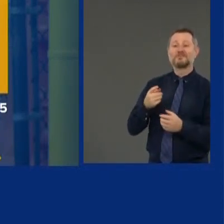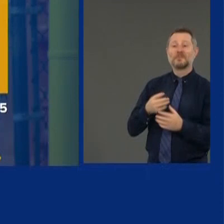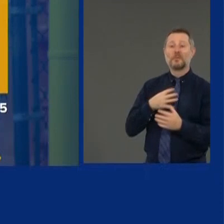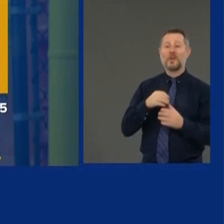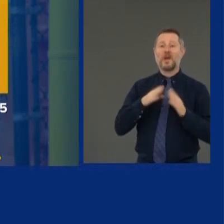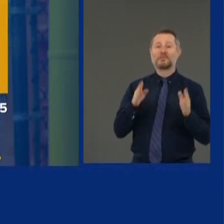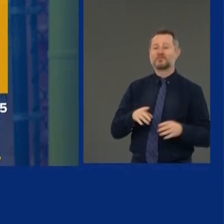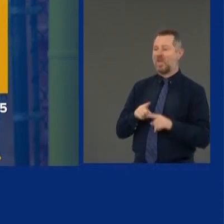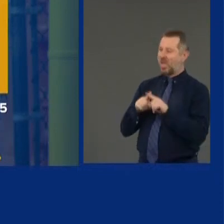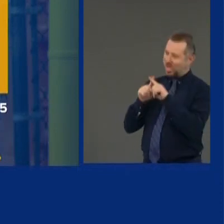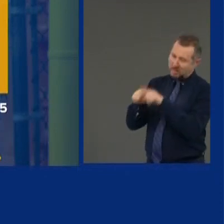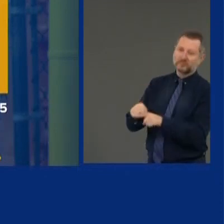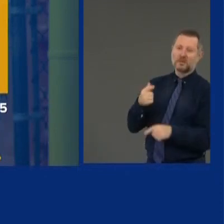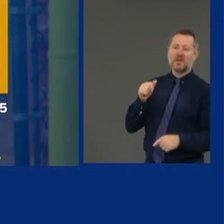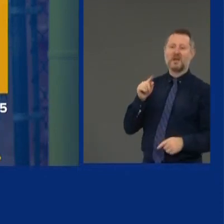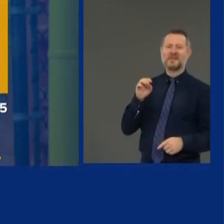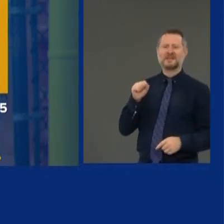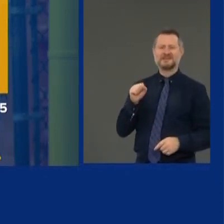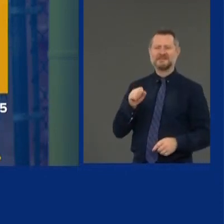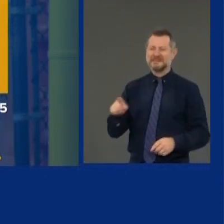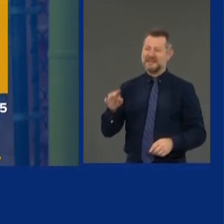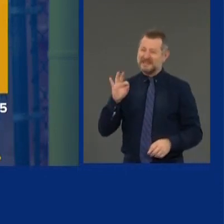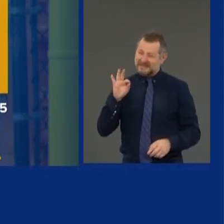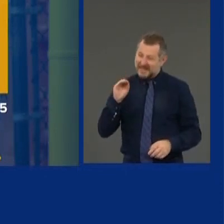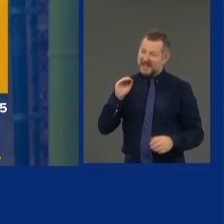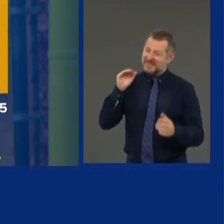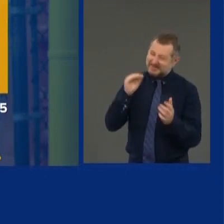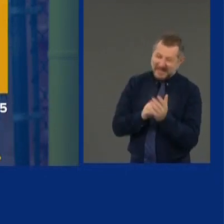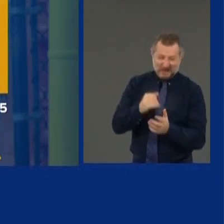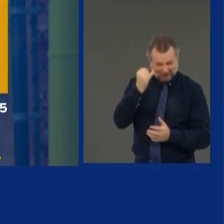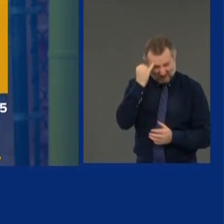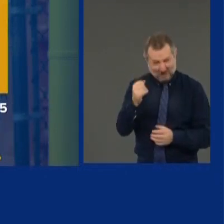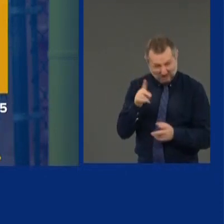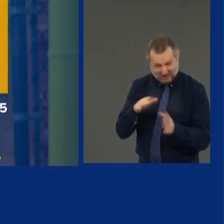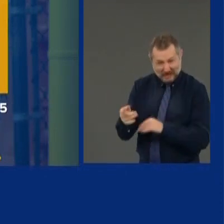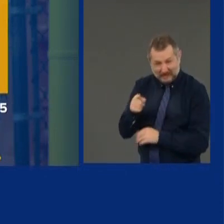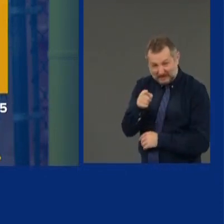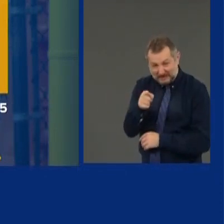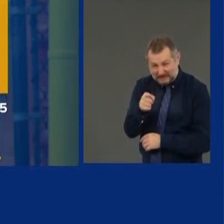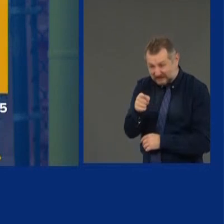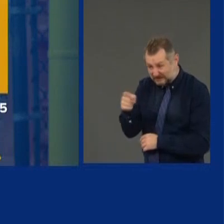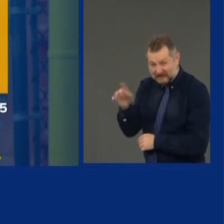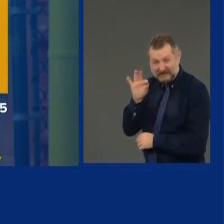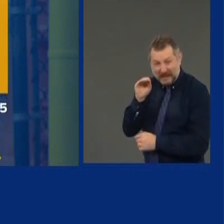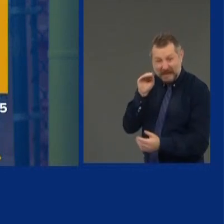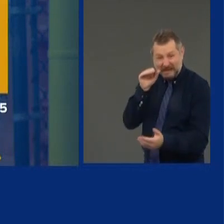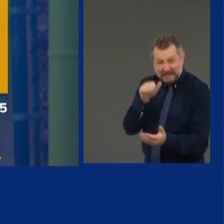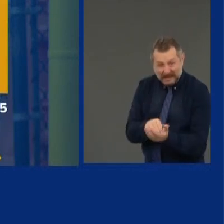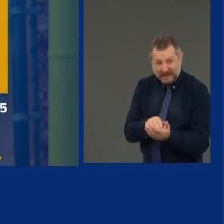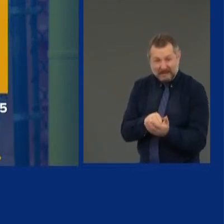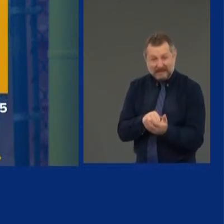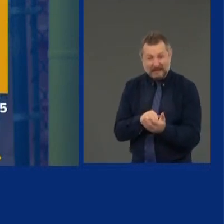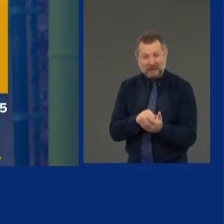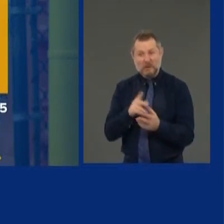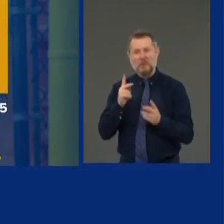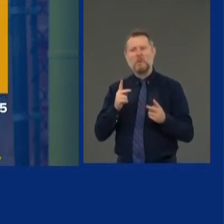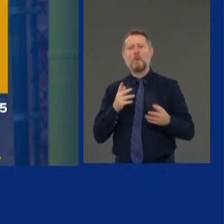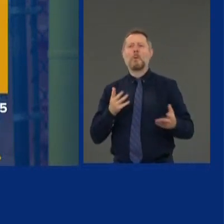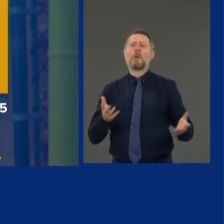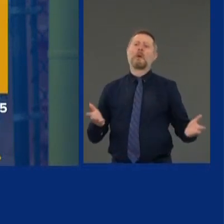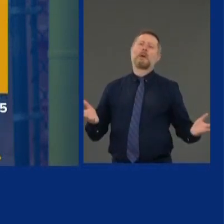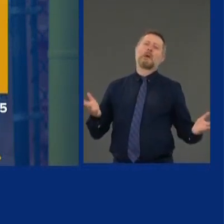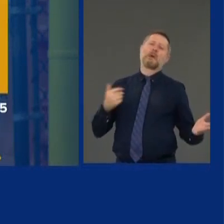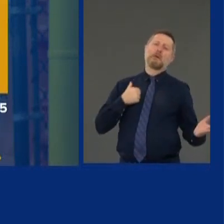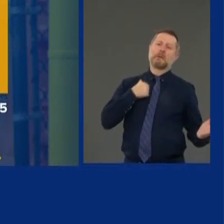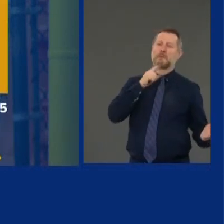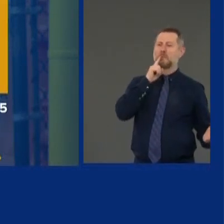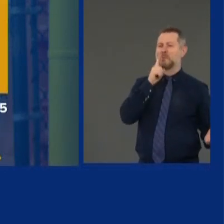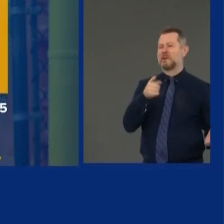WHITE HOUSE.